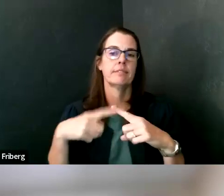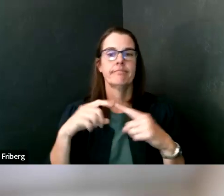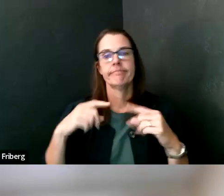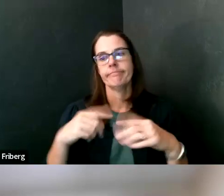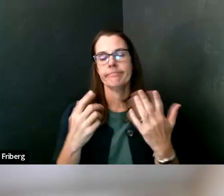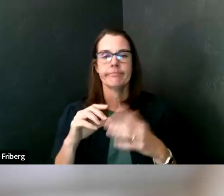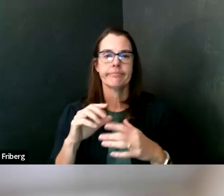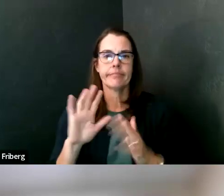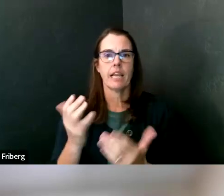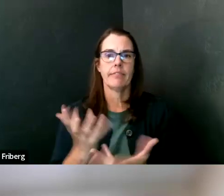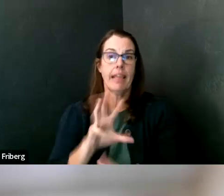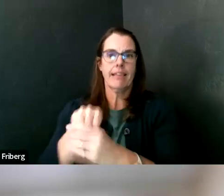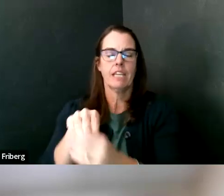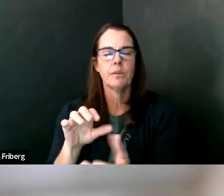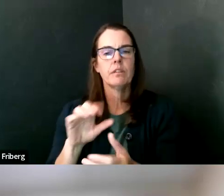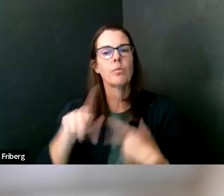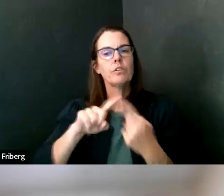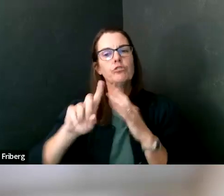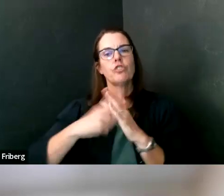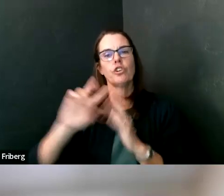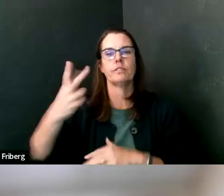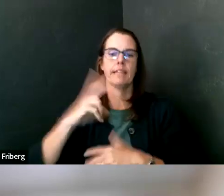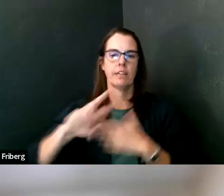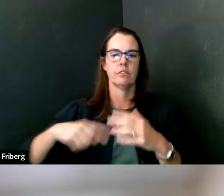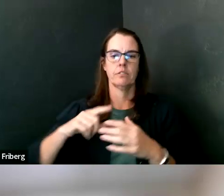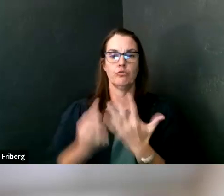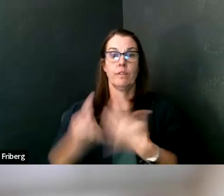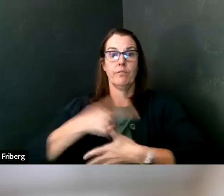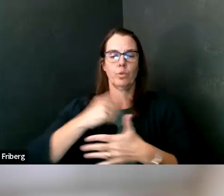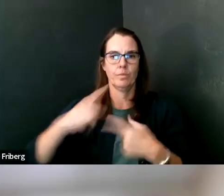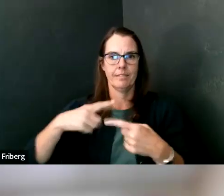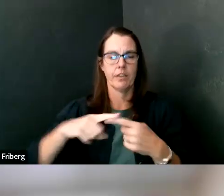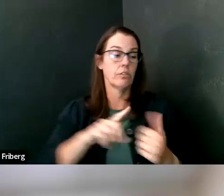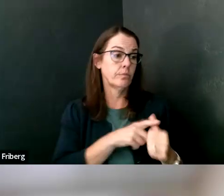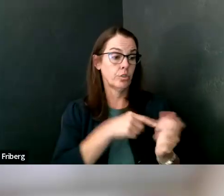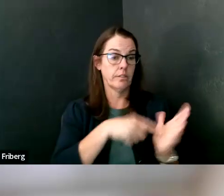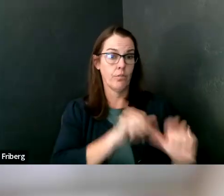to begin its second full review cycle. First, on affordability after a full review cycle,